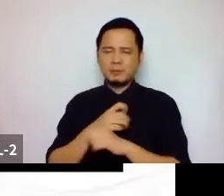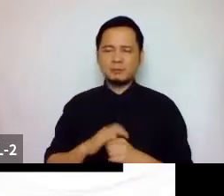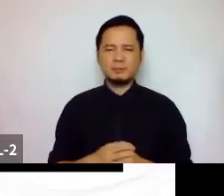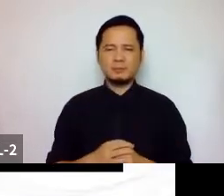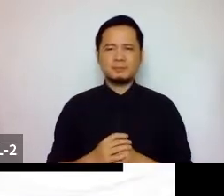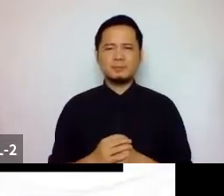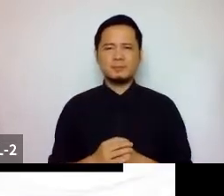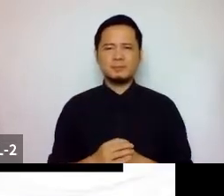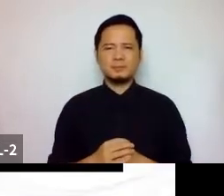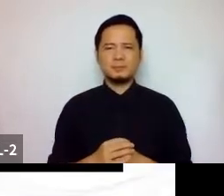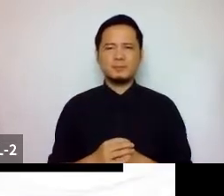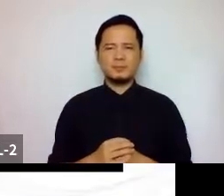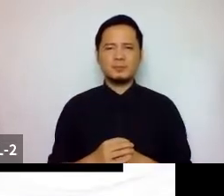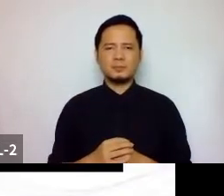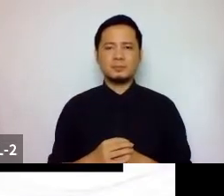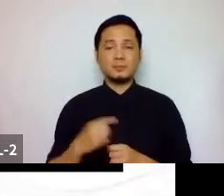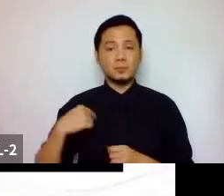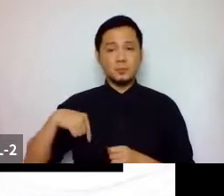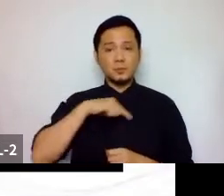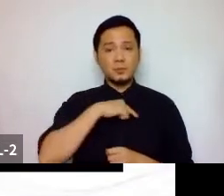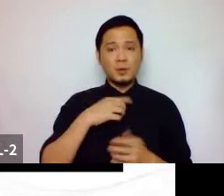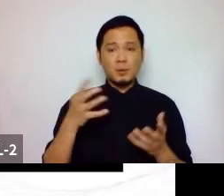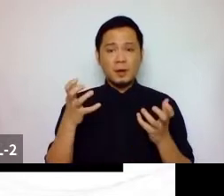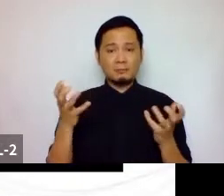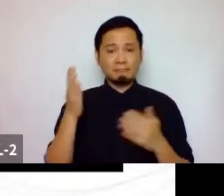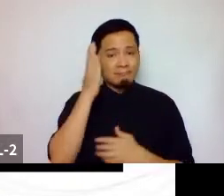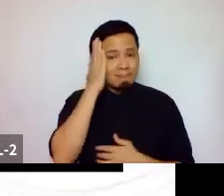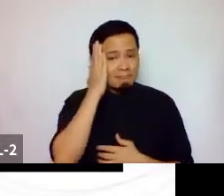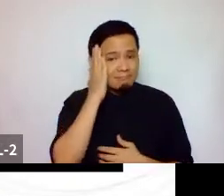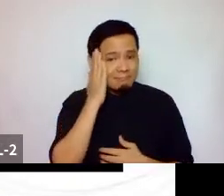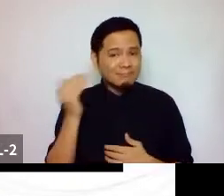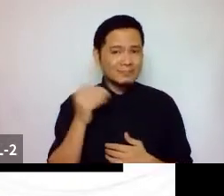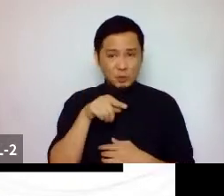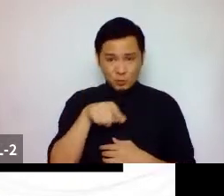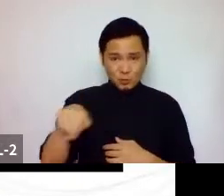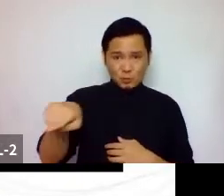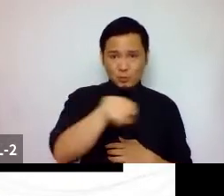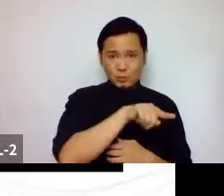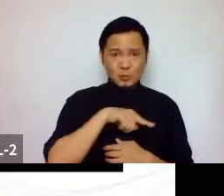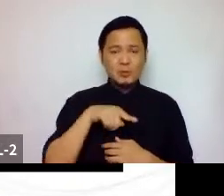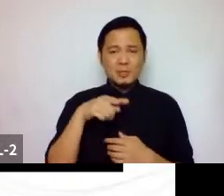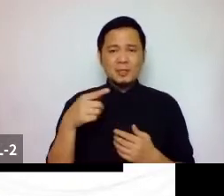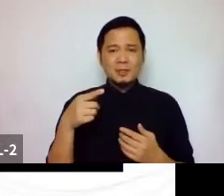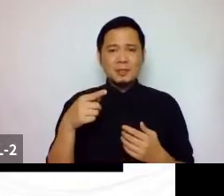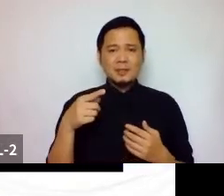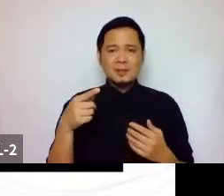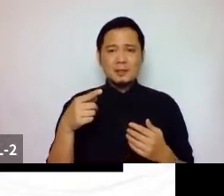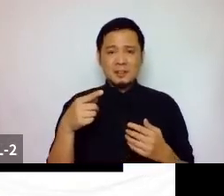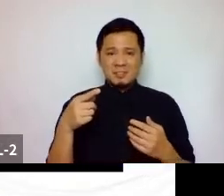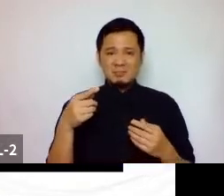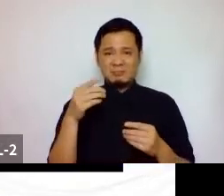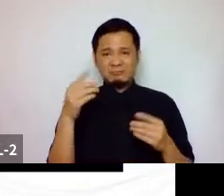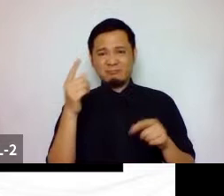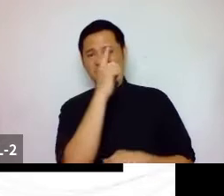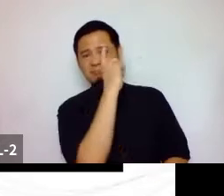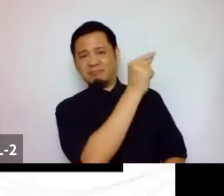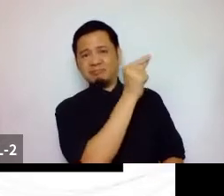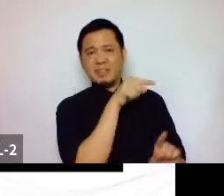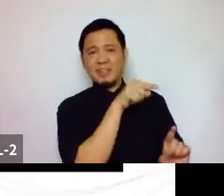So we also want to request all of you to continue reporting fake news because these causes a lot of confusion.